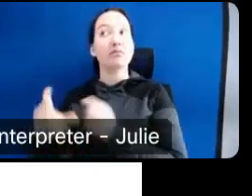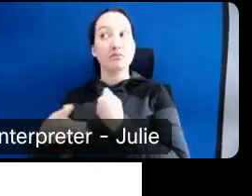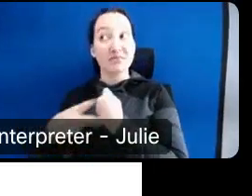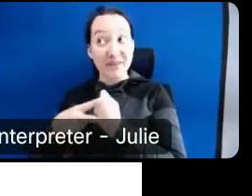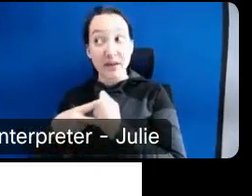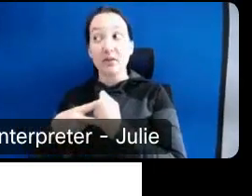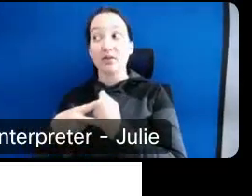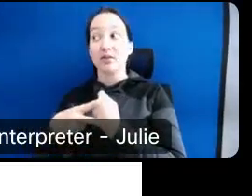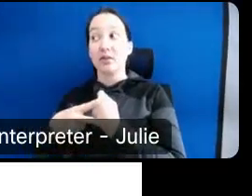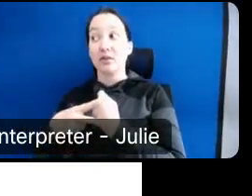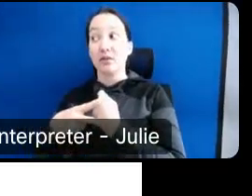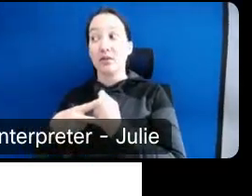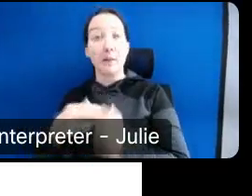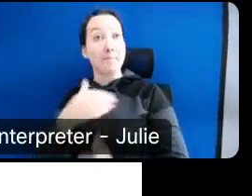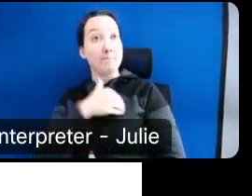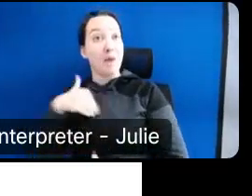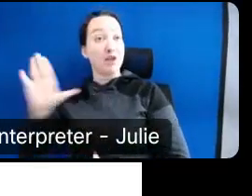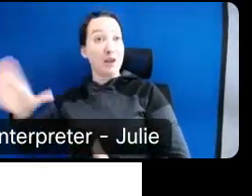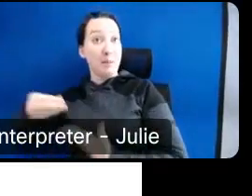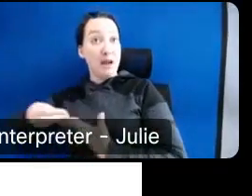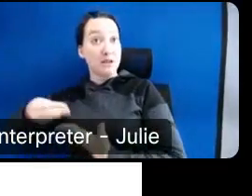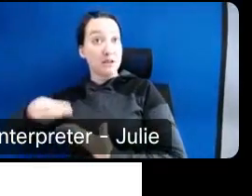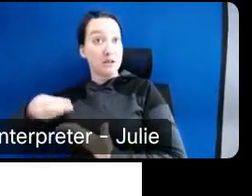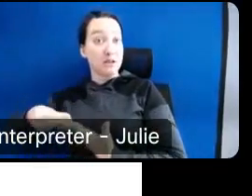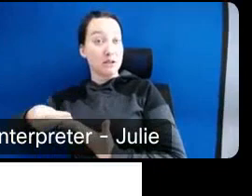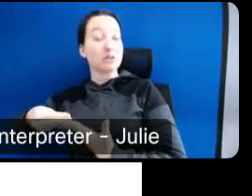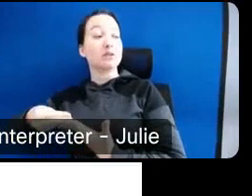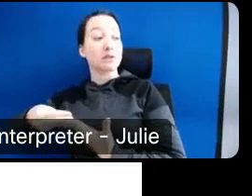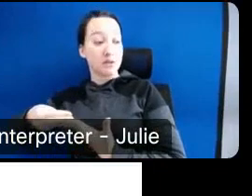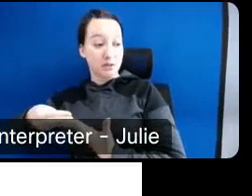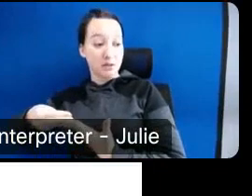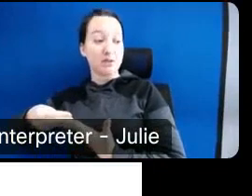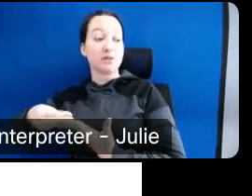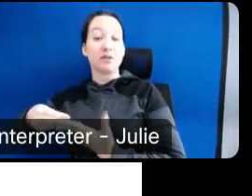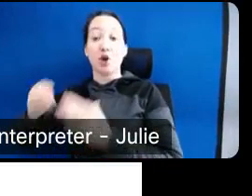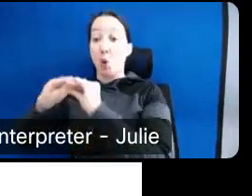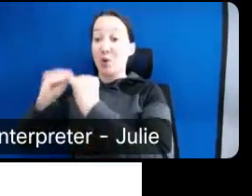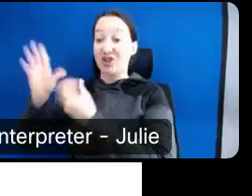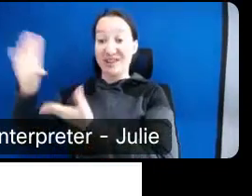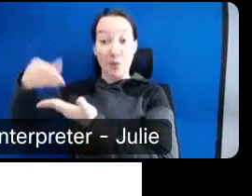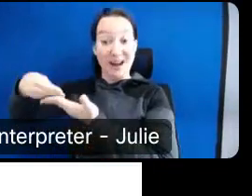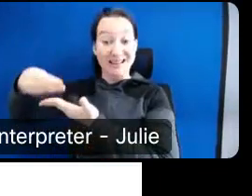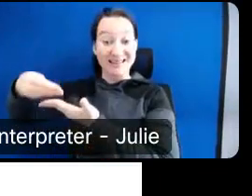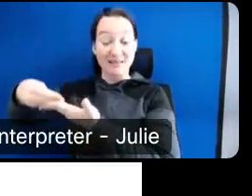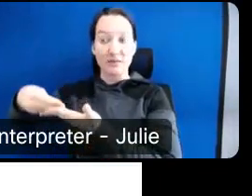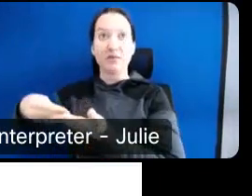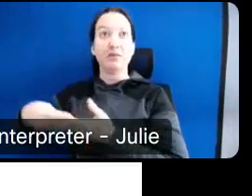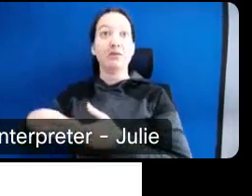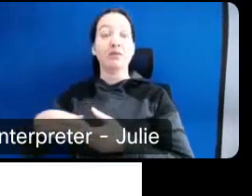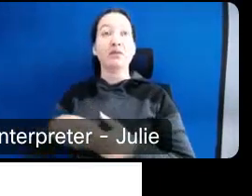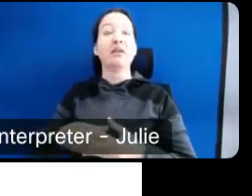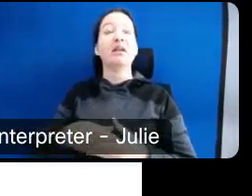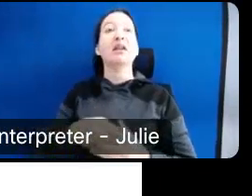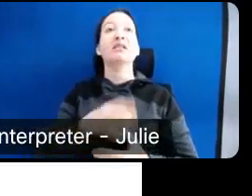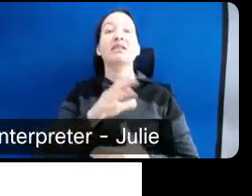The ACL members, the, the organization money, it's saving those med Sup insurance.